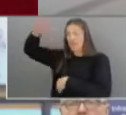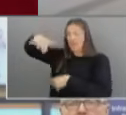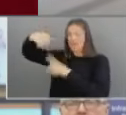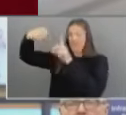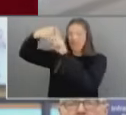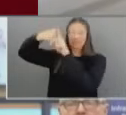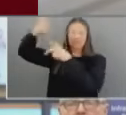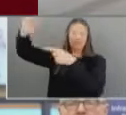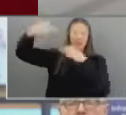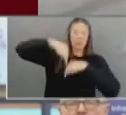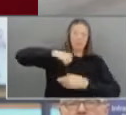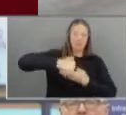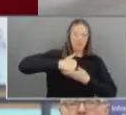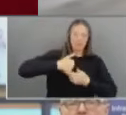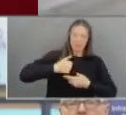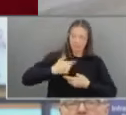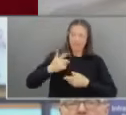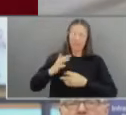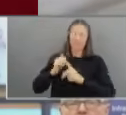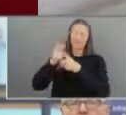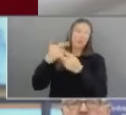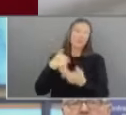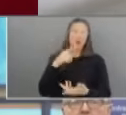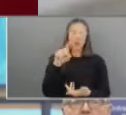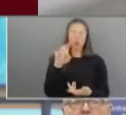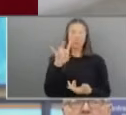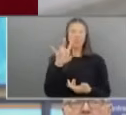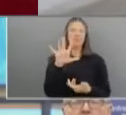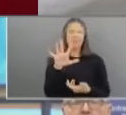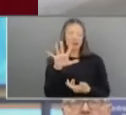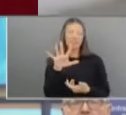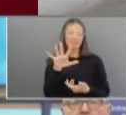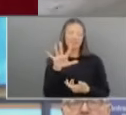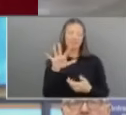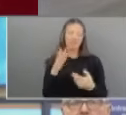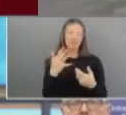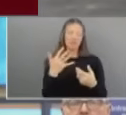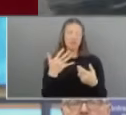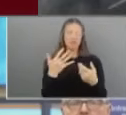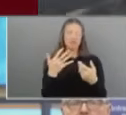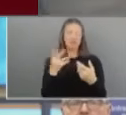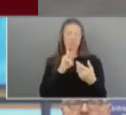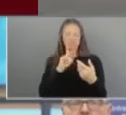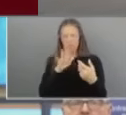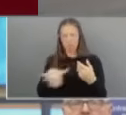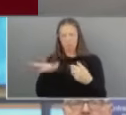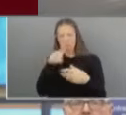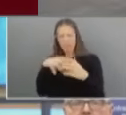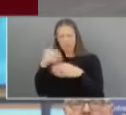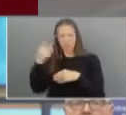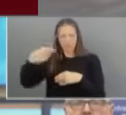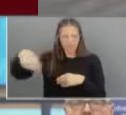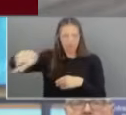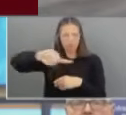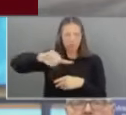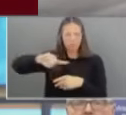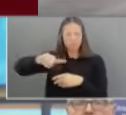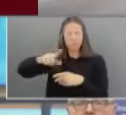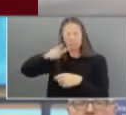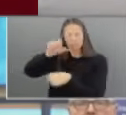THAT’S MUTUAL AID. WE ARE RECEIVING FROM LESS HARD HIT AREAS. WE THINK WE HAVE 1175 CREWS.